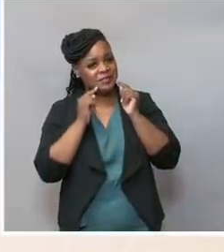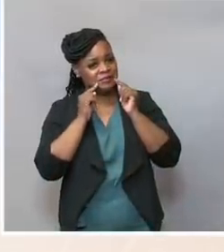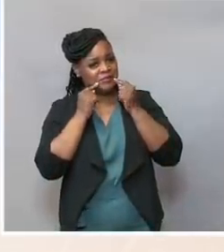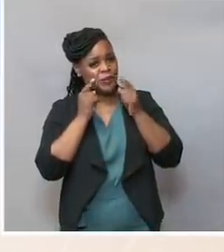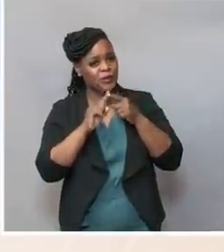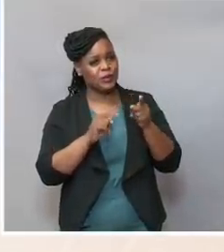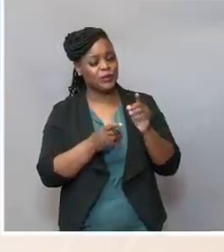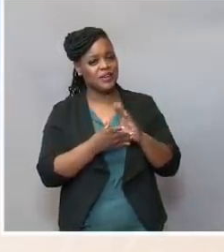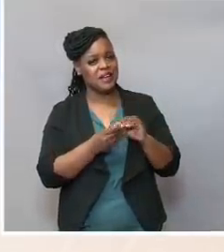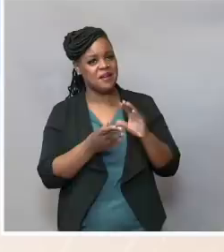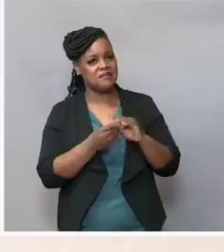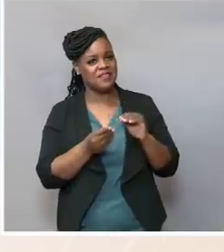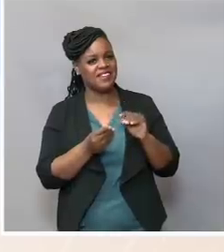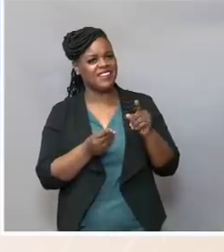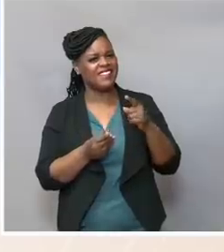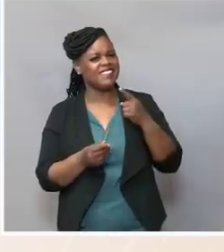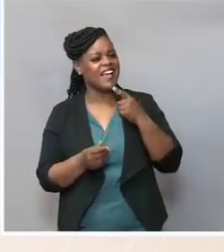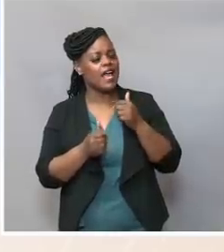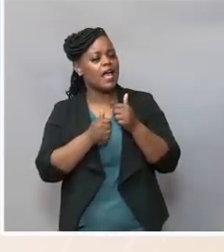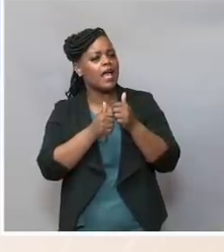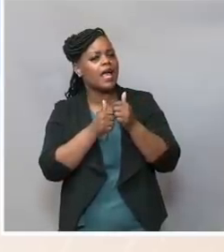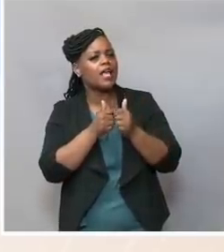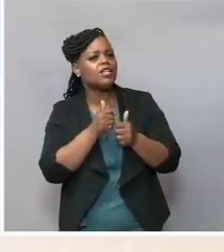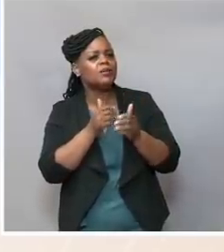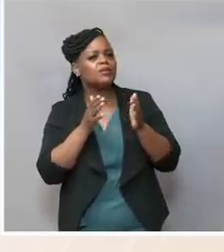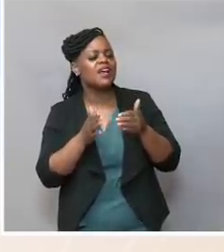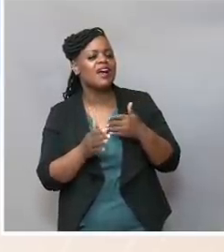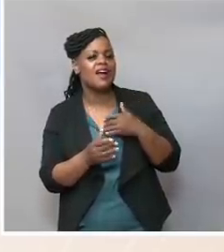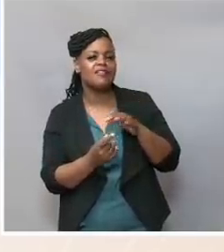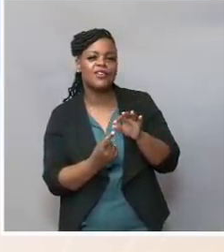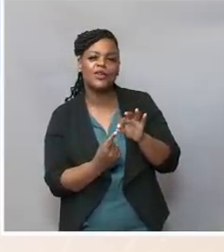has a unique path to get to the Park Service. What's yours?